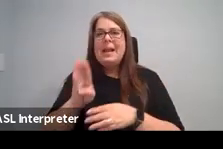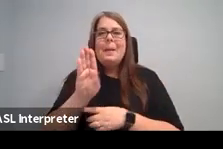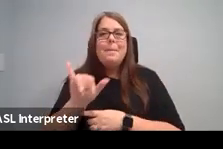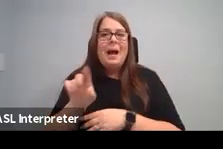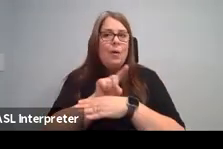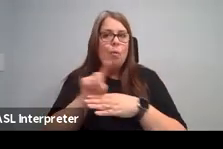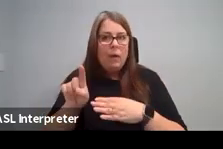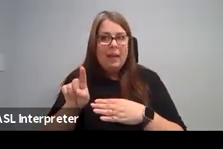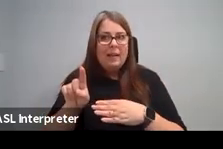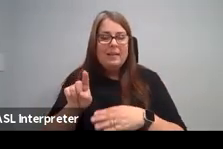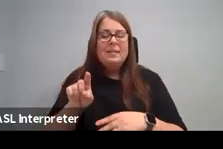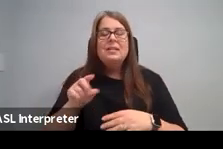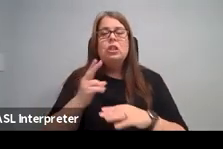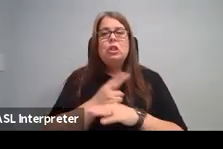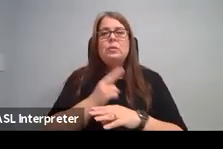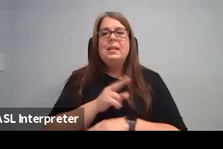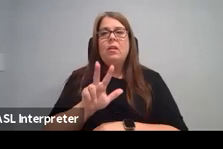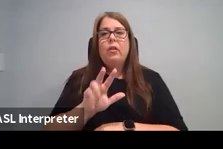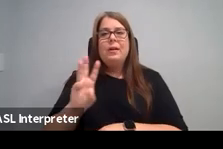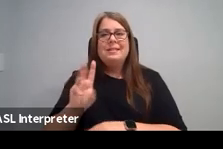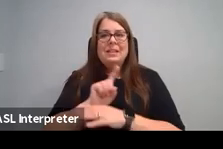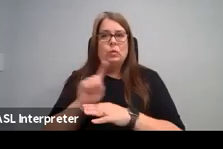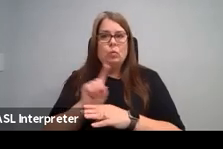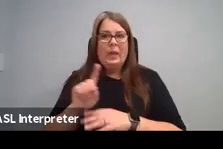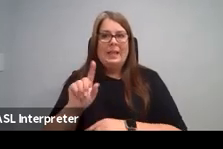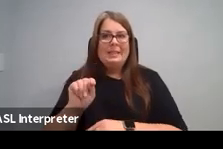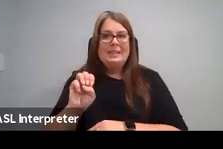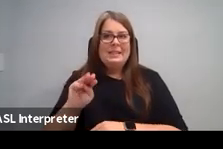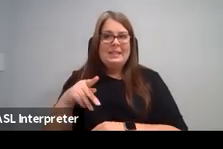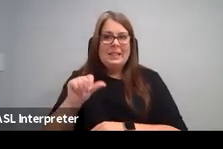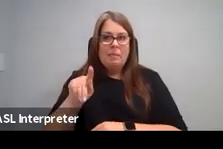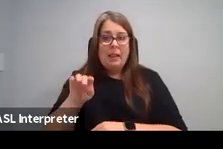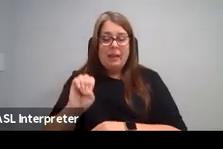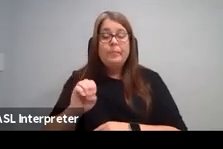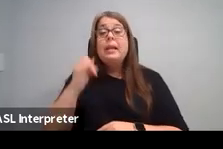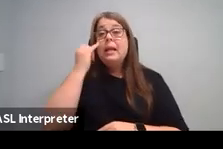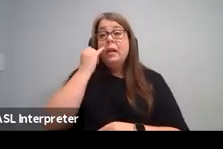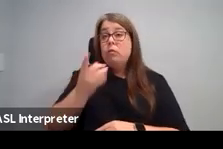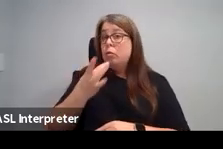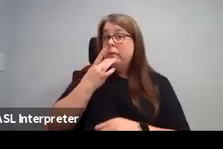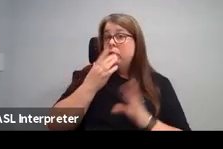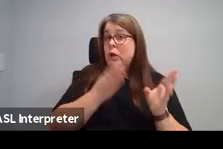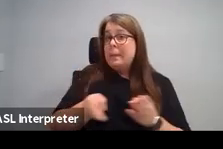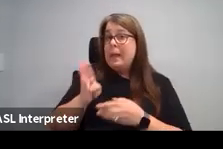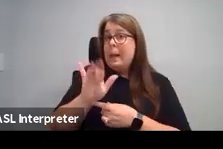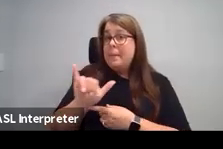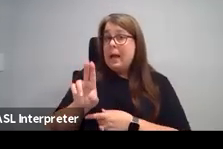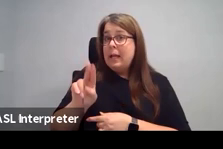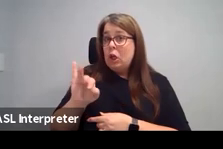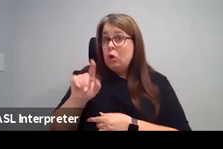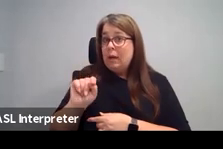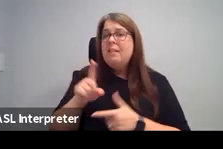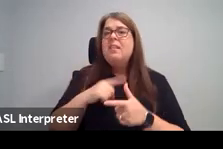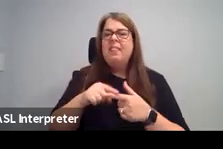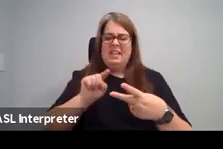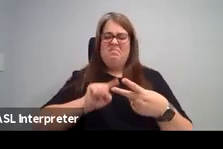Allison Frenzel : If you plan by unit. The second template is maybe more appropriate. But both of those serve the same purpose. So I wanted to speak to that.